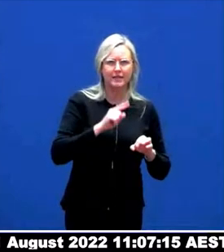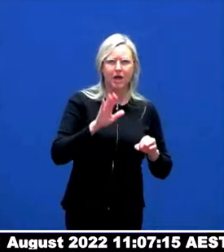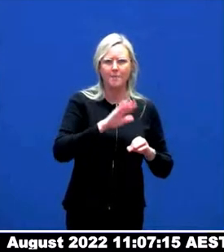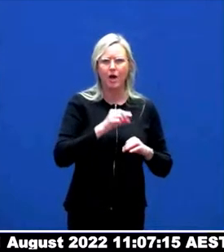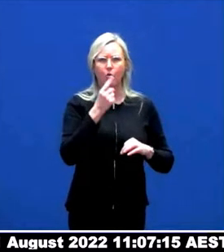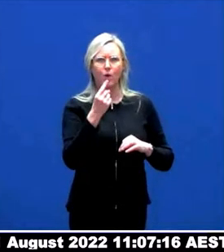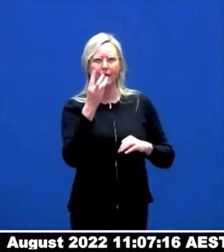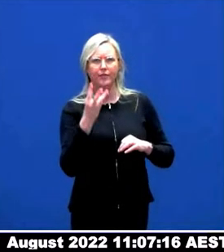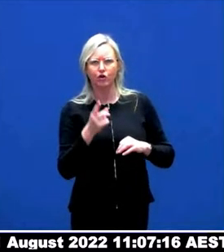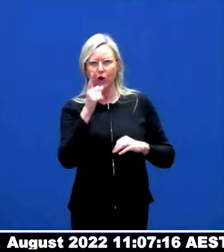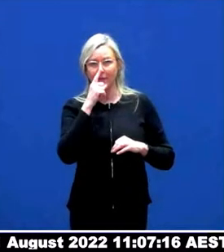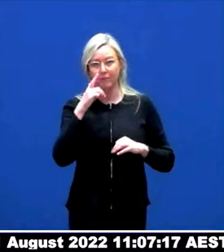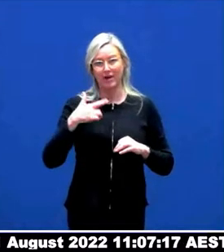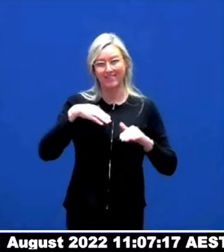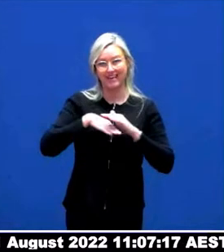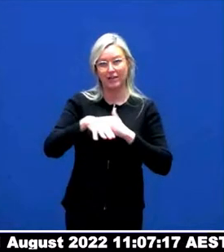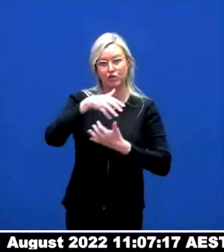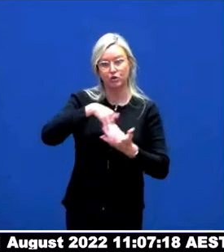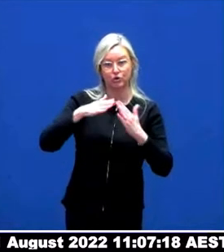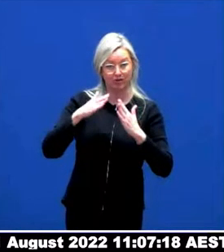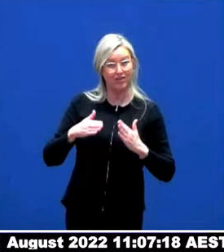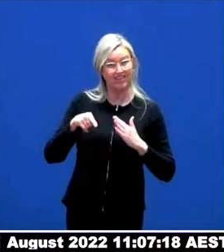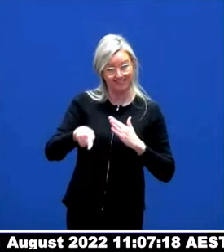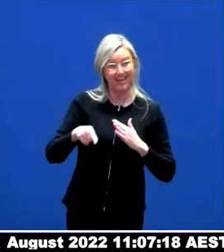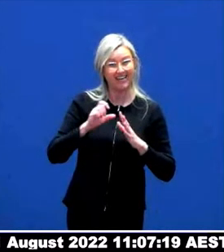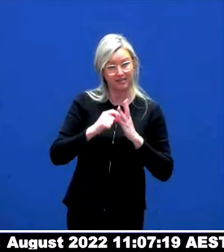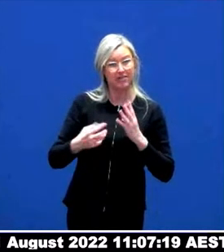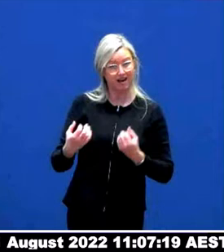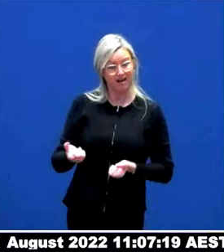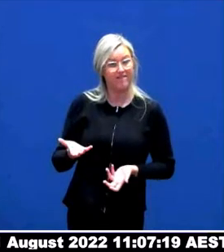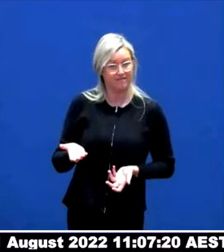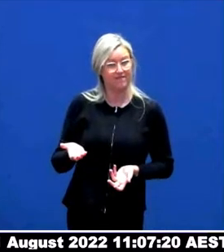social housing, for example, are people with disabilities, it seems to be a glaring